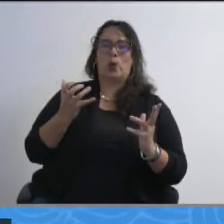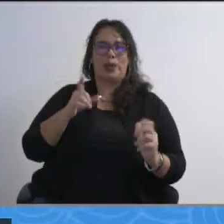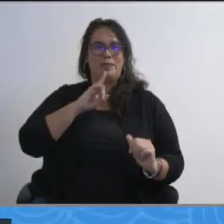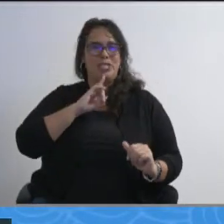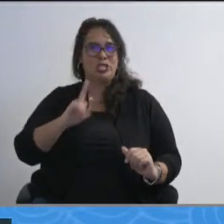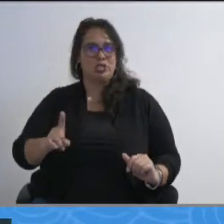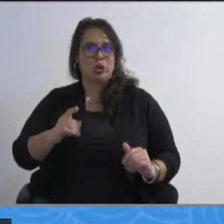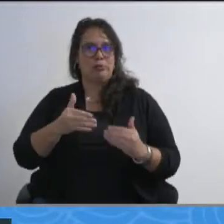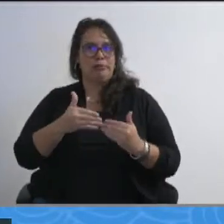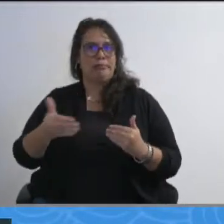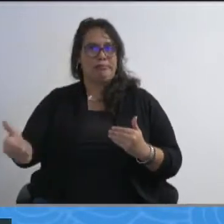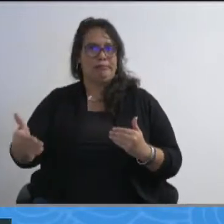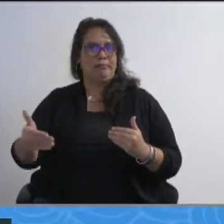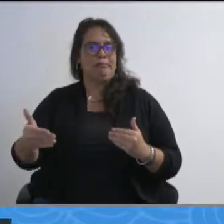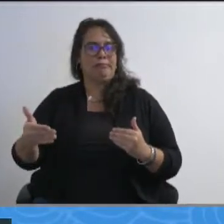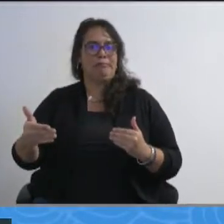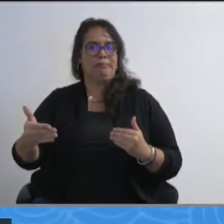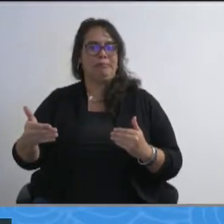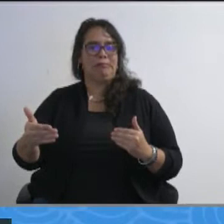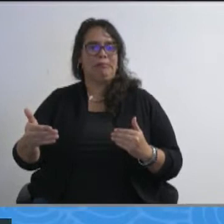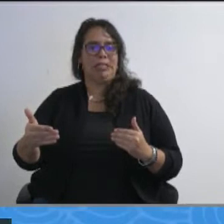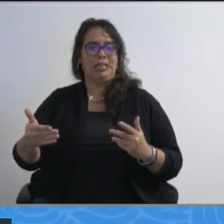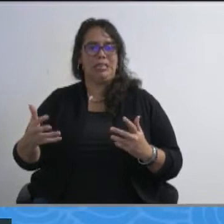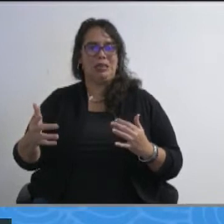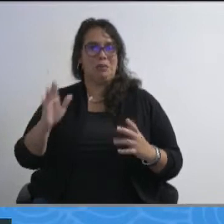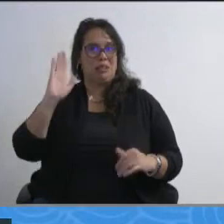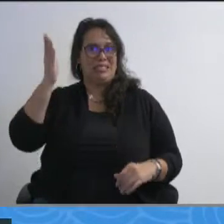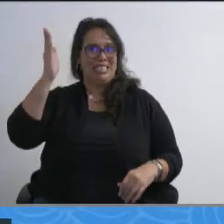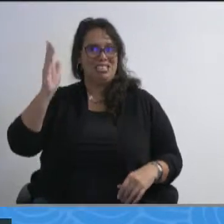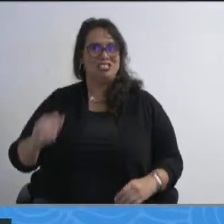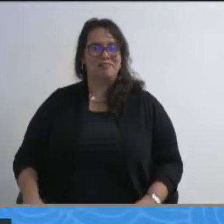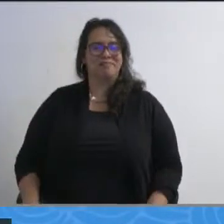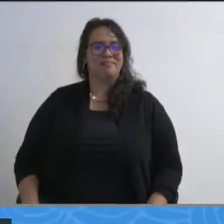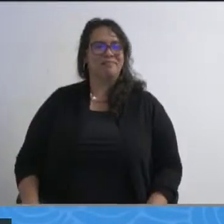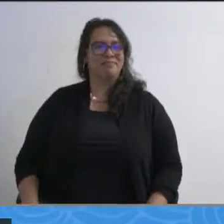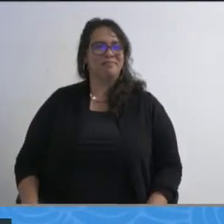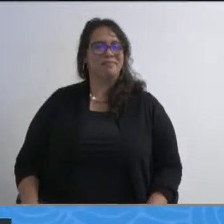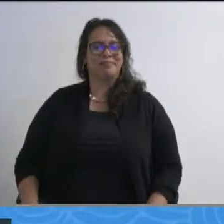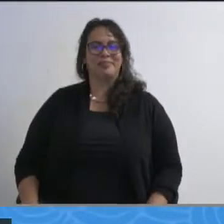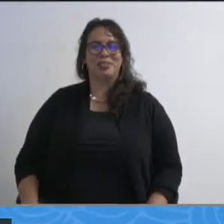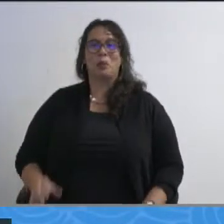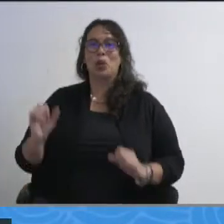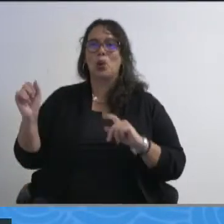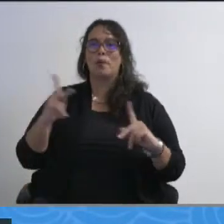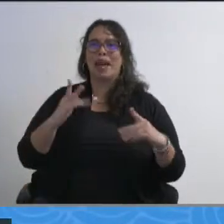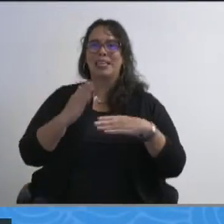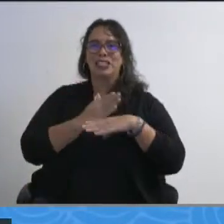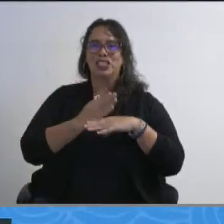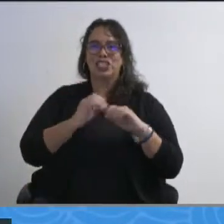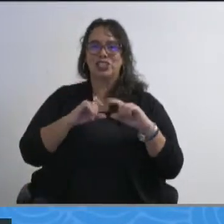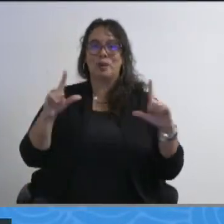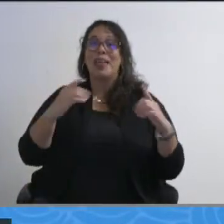to the rest of the presentation. So, let me share my screen here. But thank you for those questions.